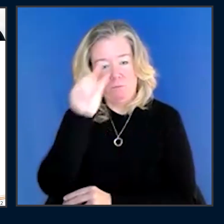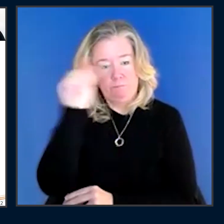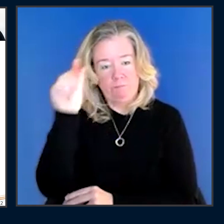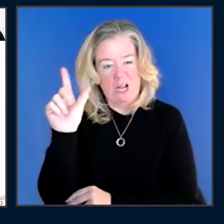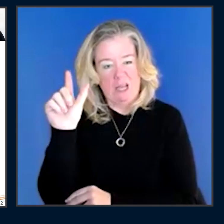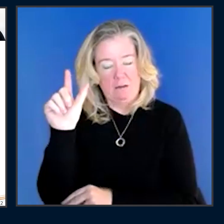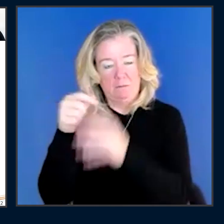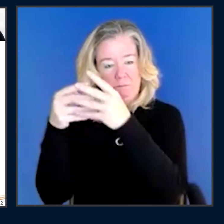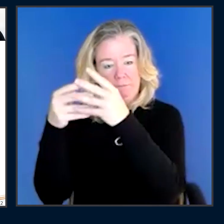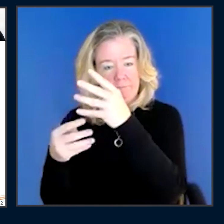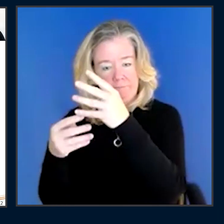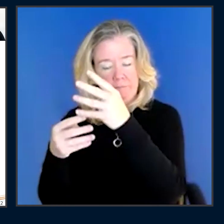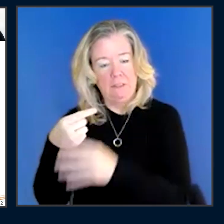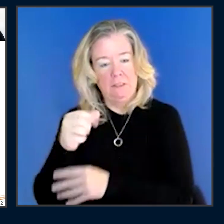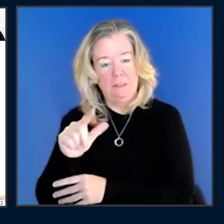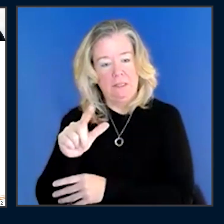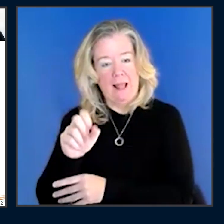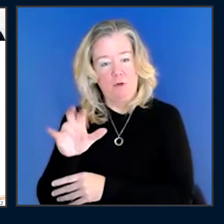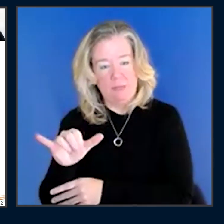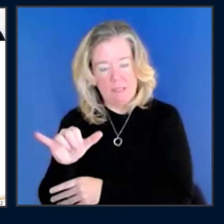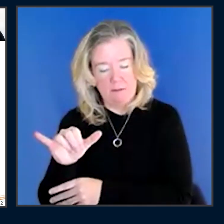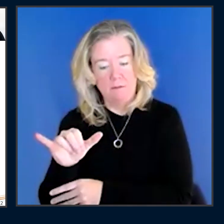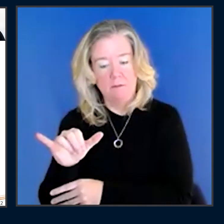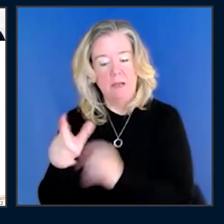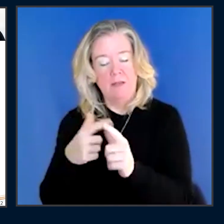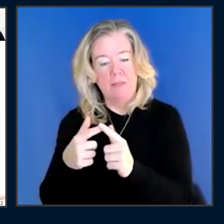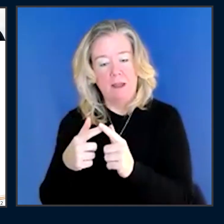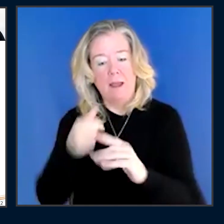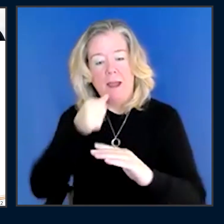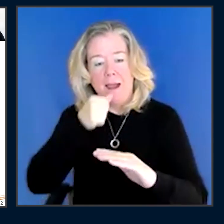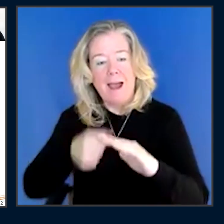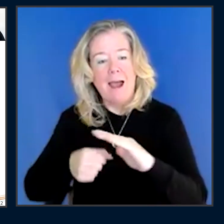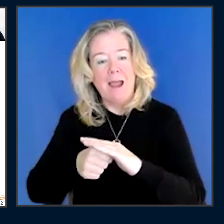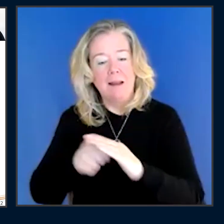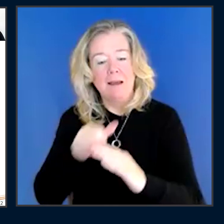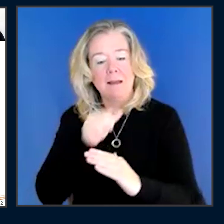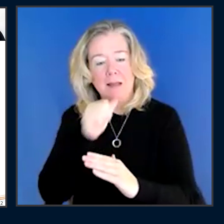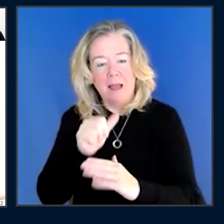Then select Gallery. And hi, non-video participants.